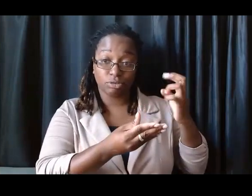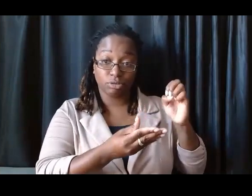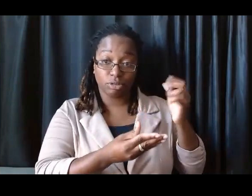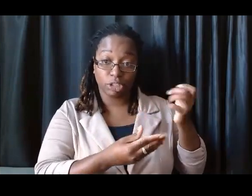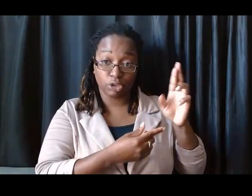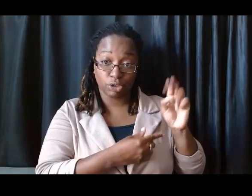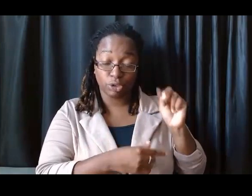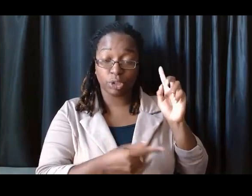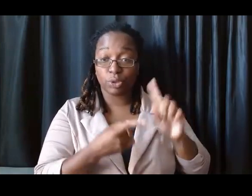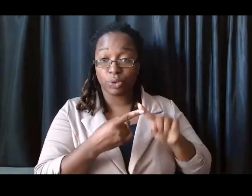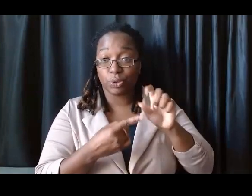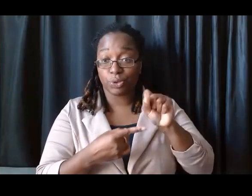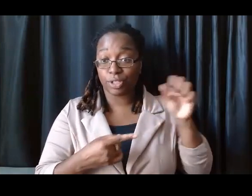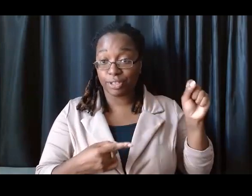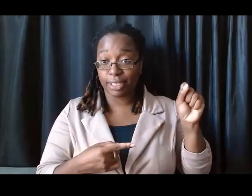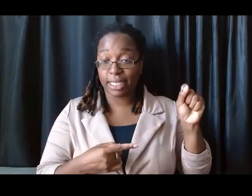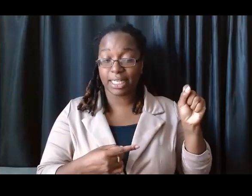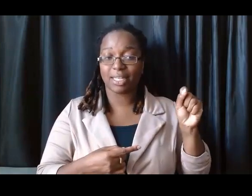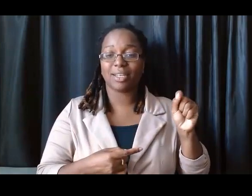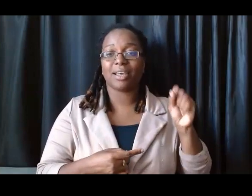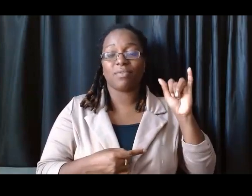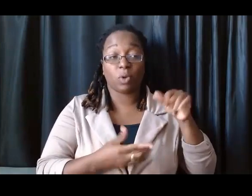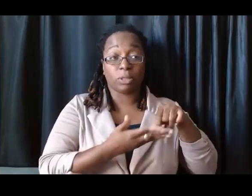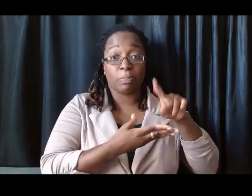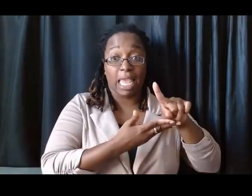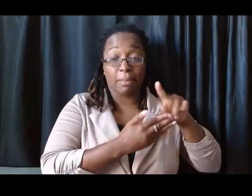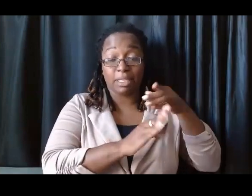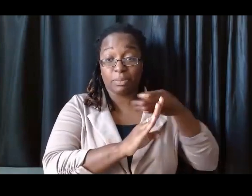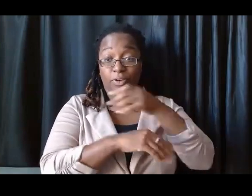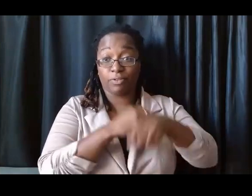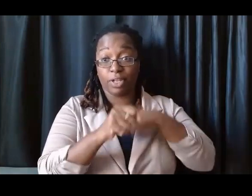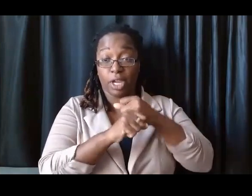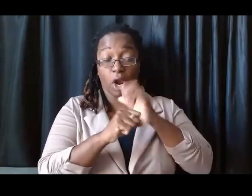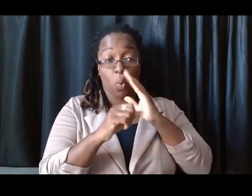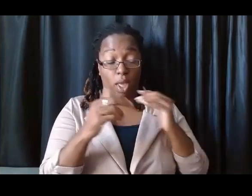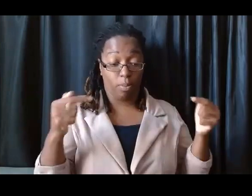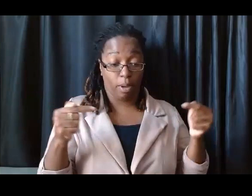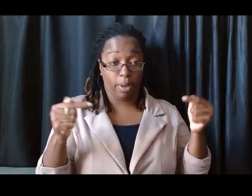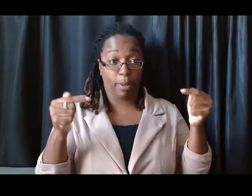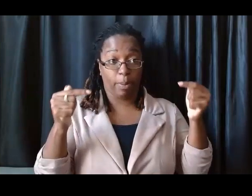they will reconcile the payments they gave her the previous year. So what I mean by that